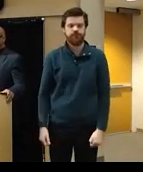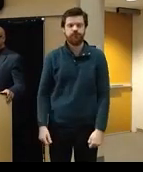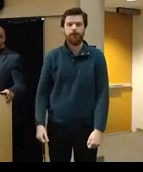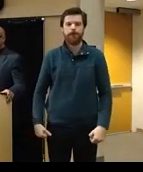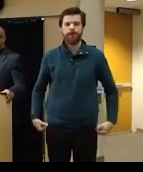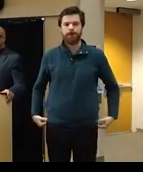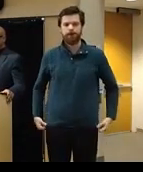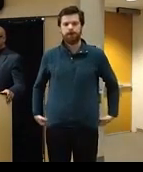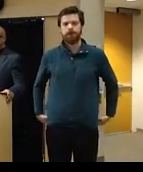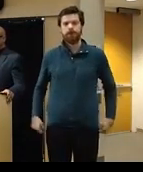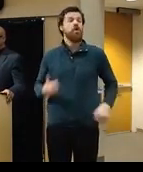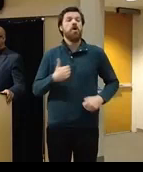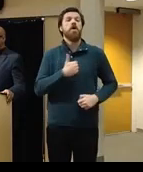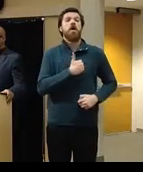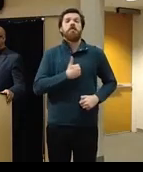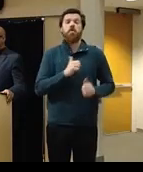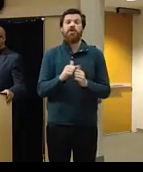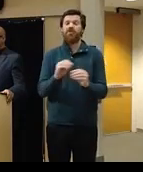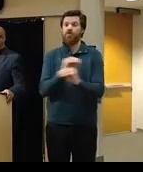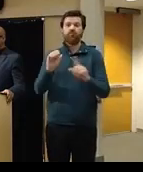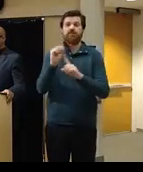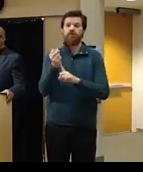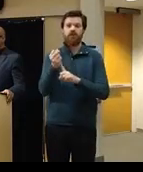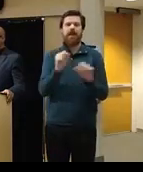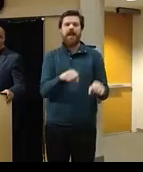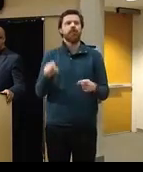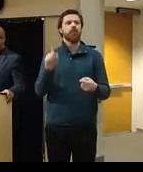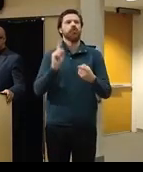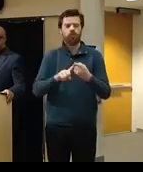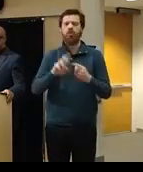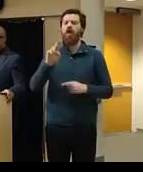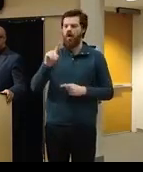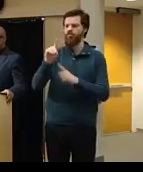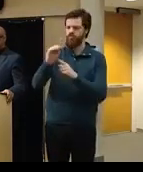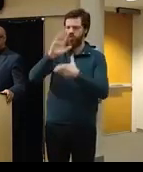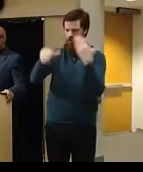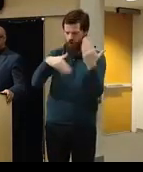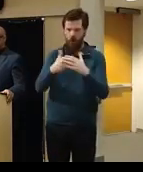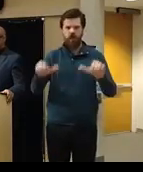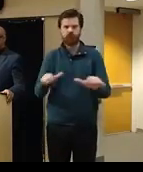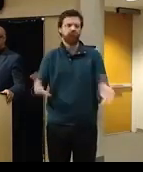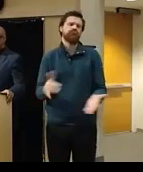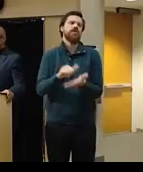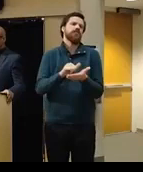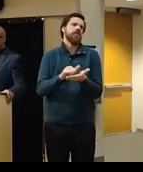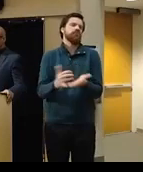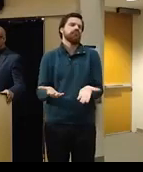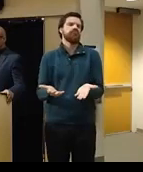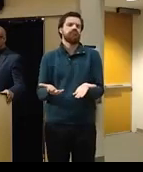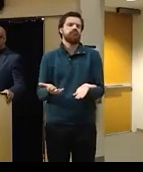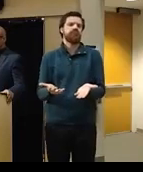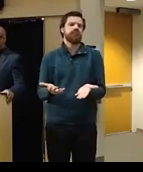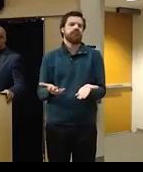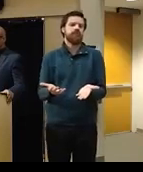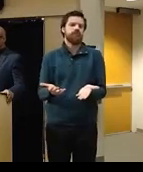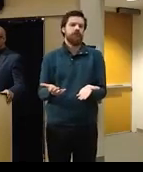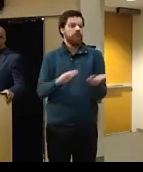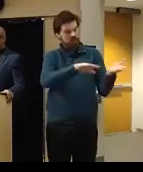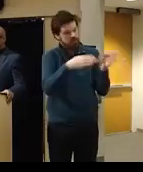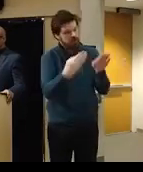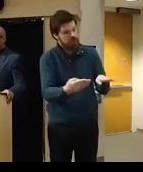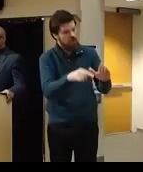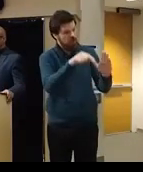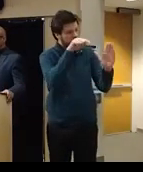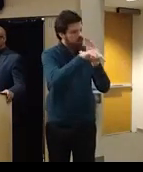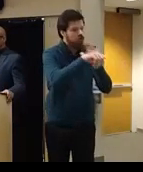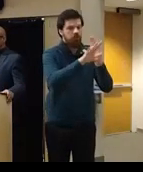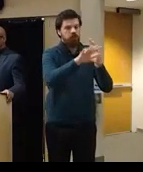under no circumstances is capable of undoing what has been done the death the destruction the self-